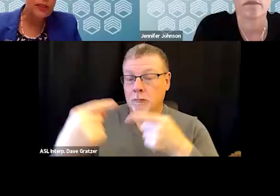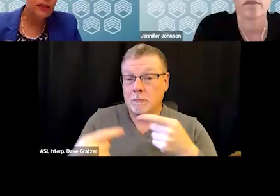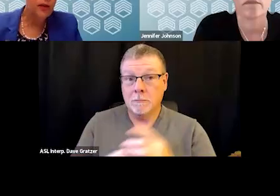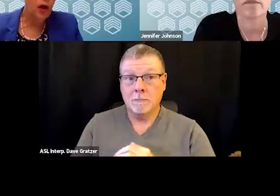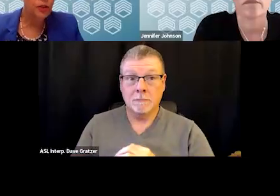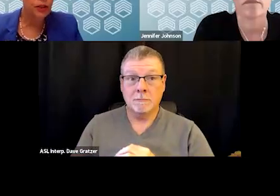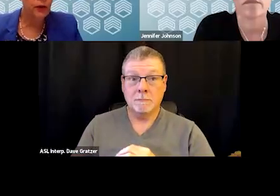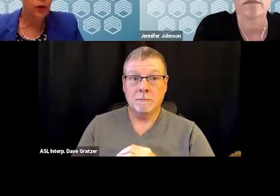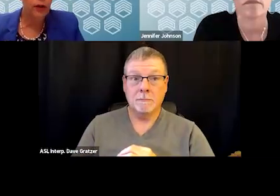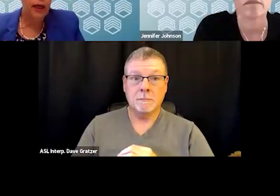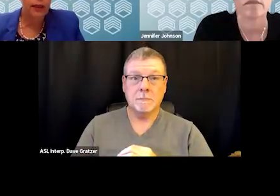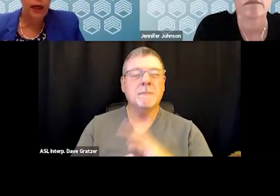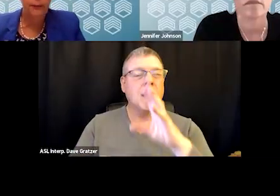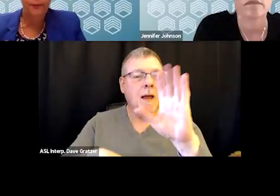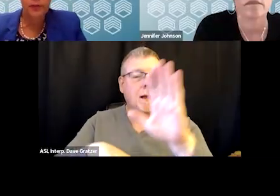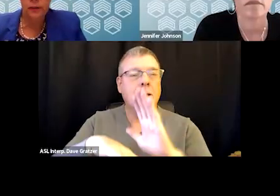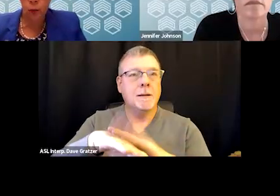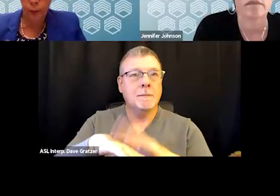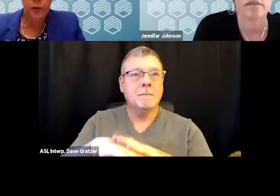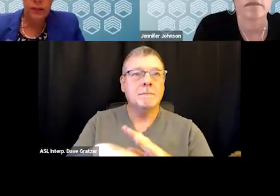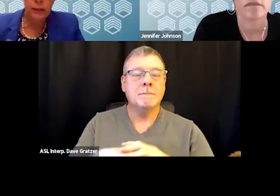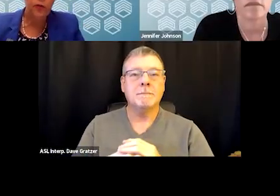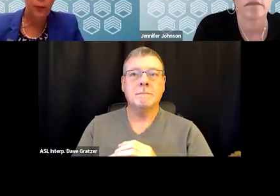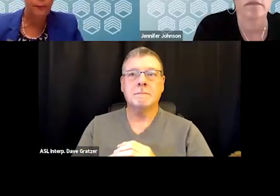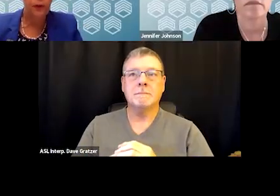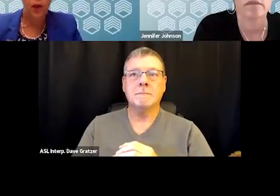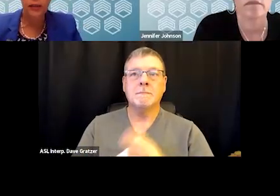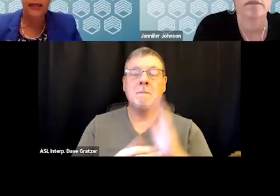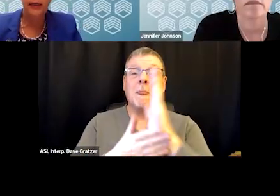Also, just another cautionary word on, um, s- when some of our people are